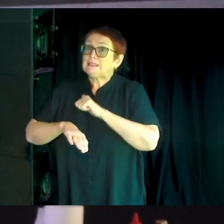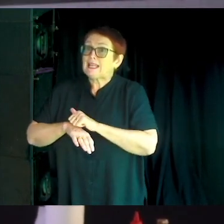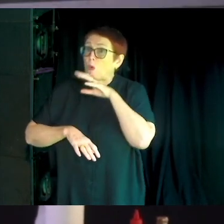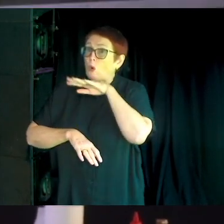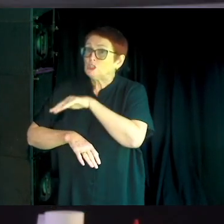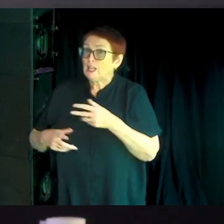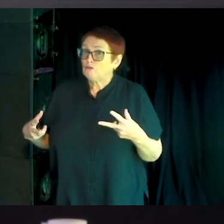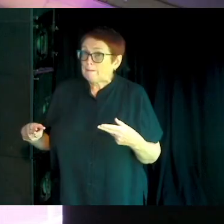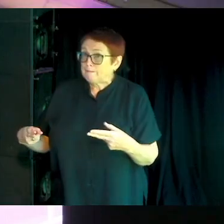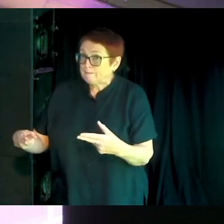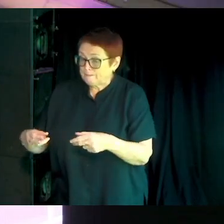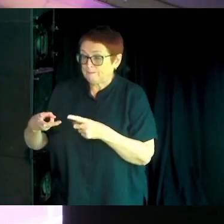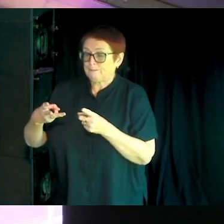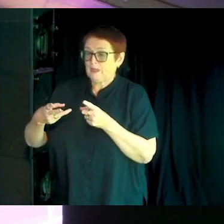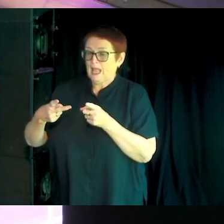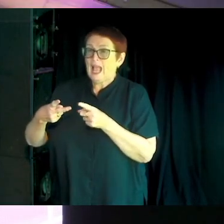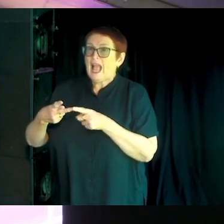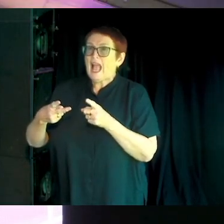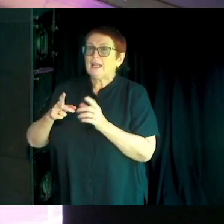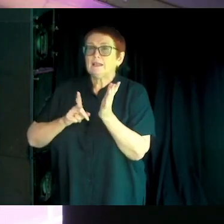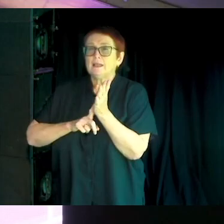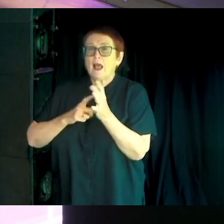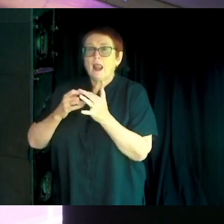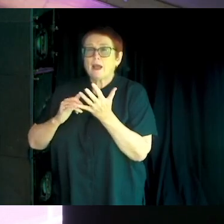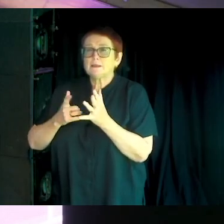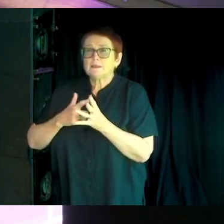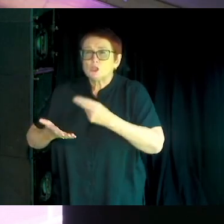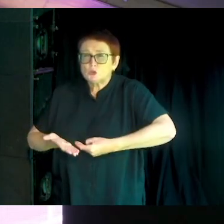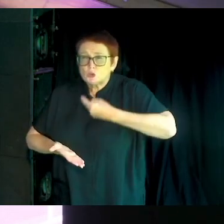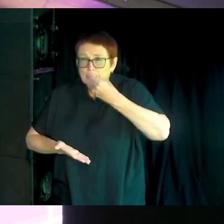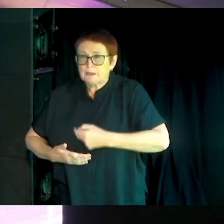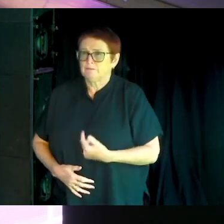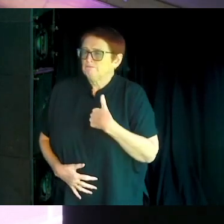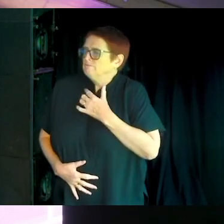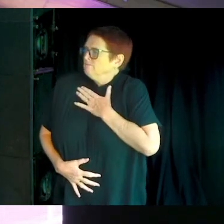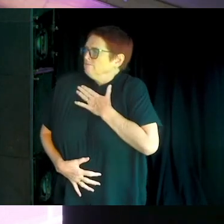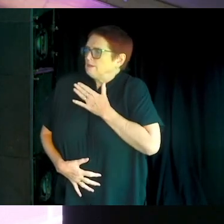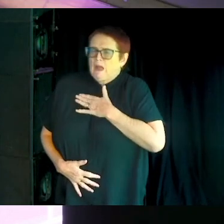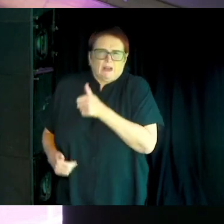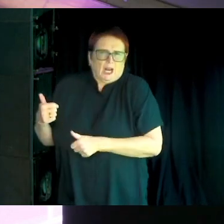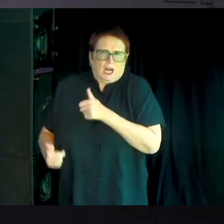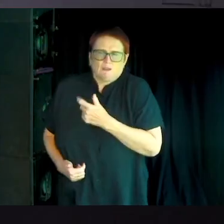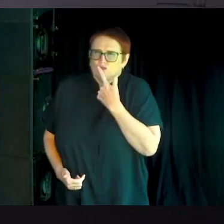and also the roast duck laksa that is absolutely everyone's favorite who come to my restaurant